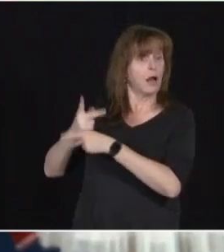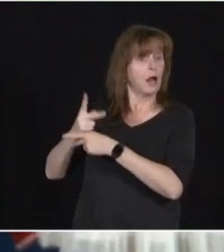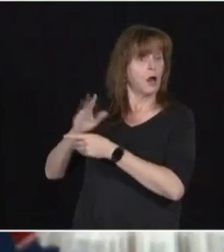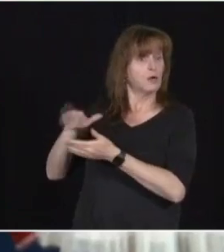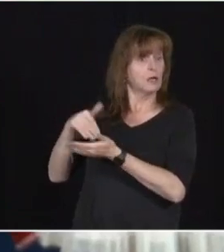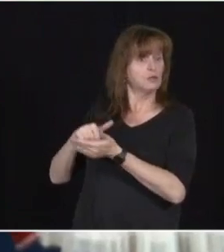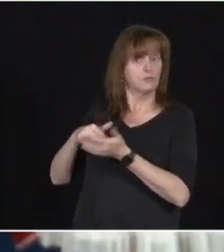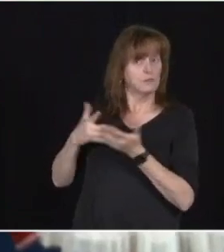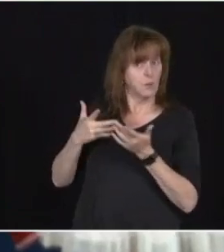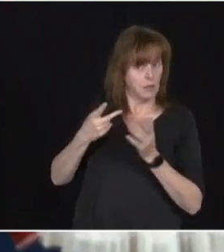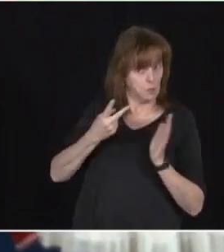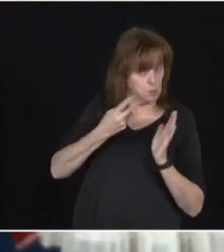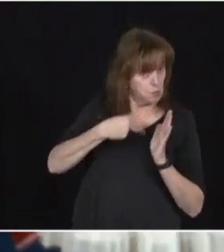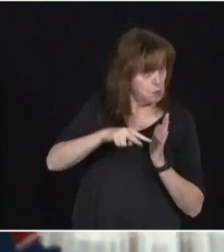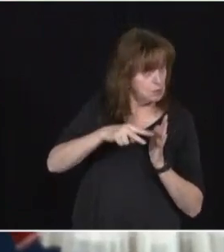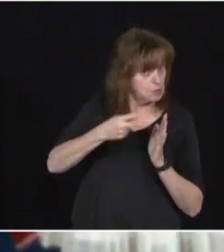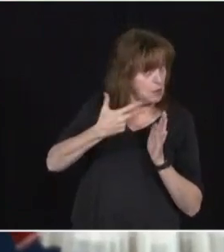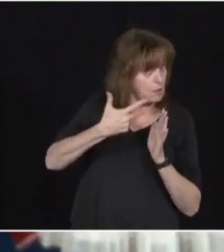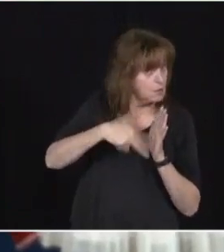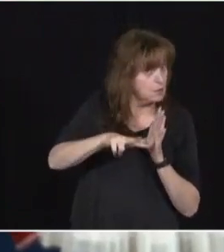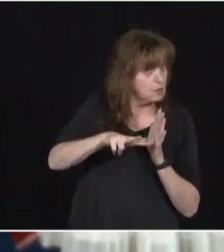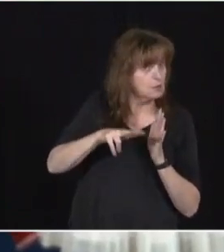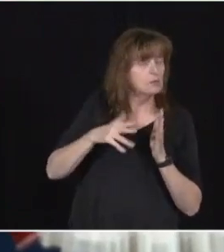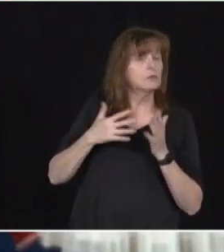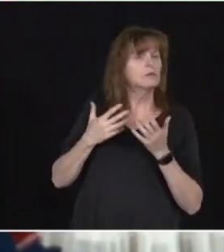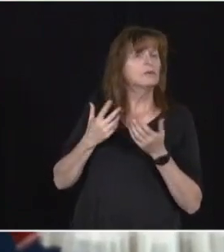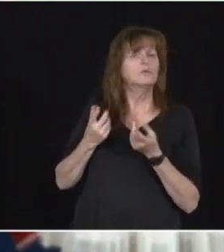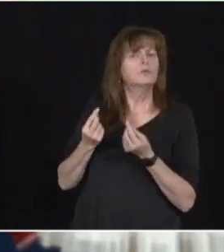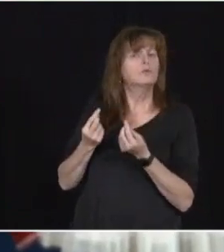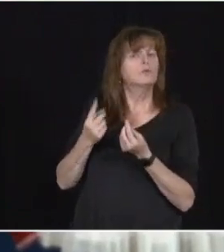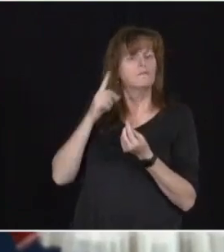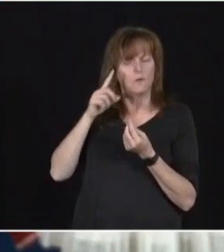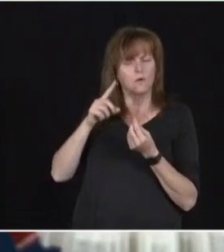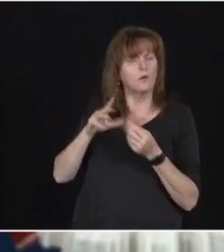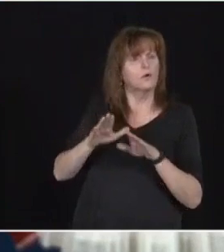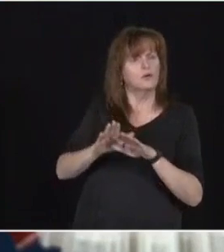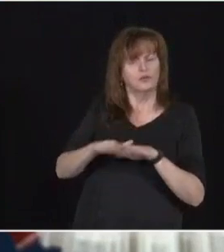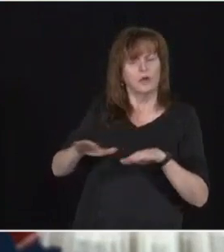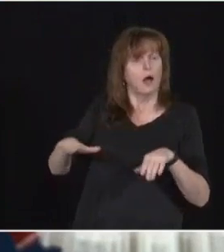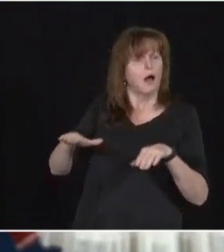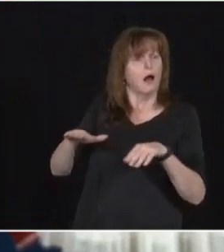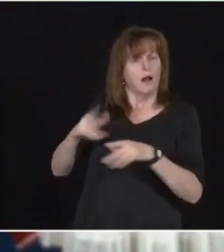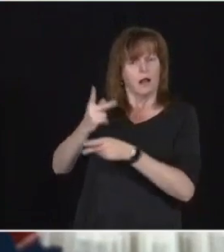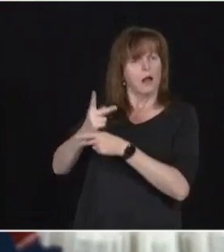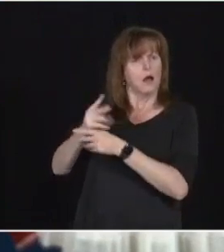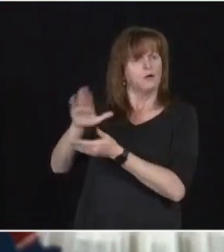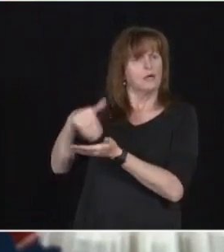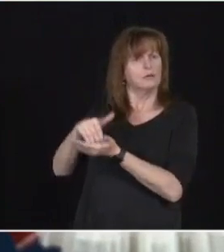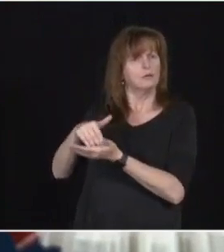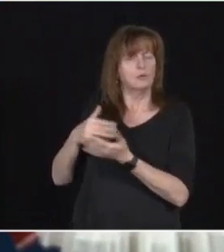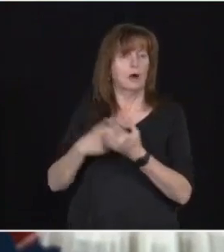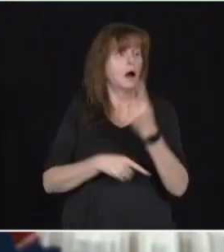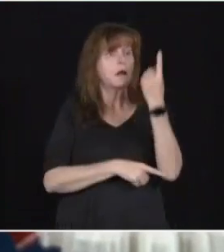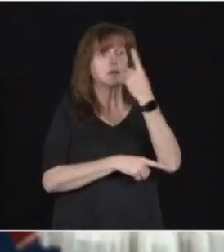opens up in stage II, what sort of measures are you looking at her childcare centers and also the day camps